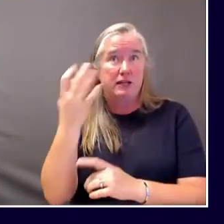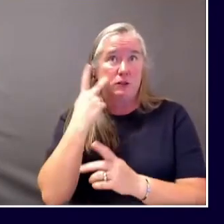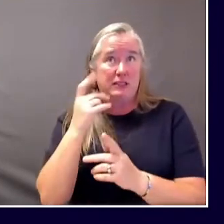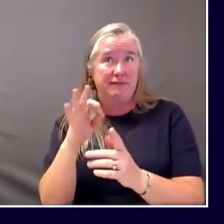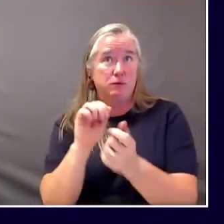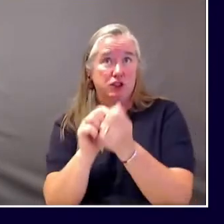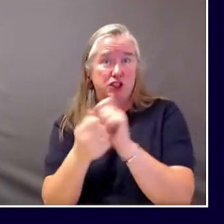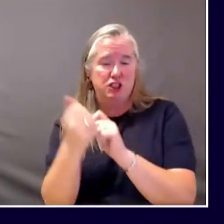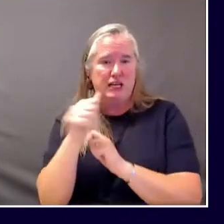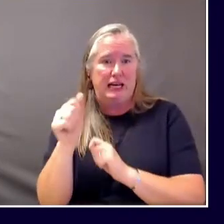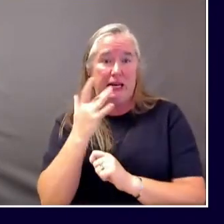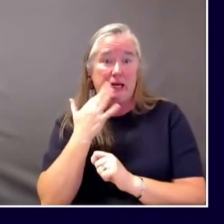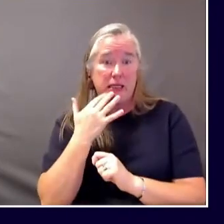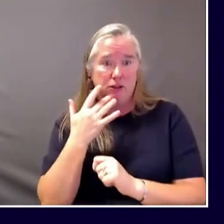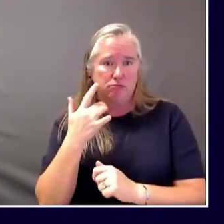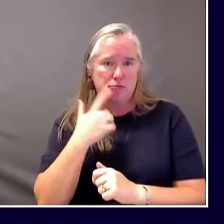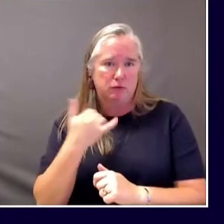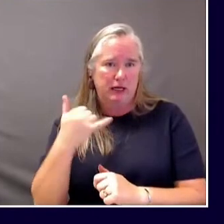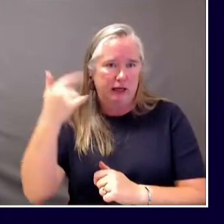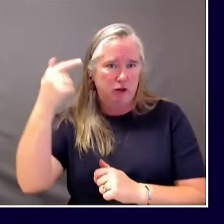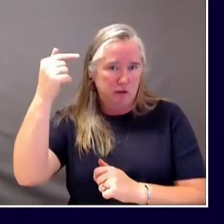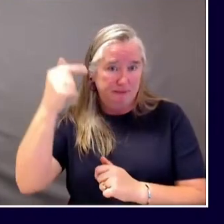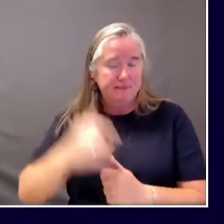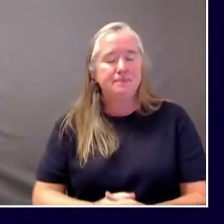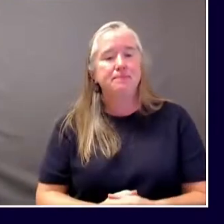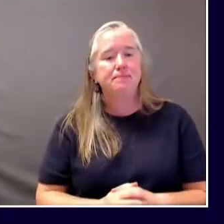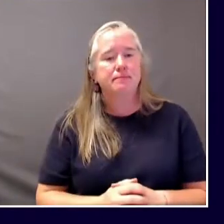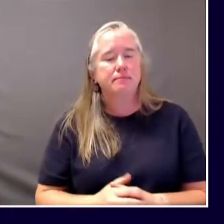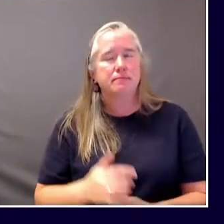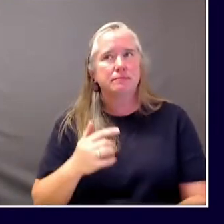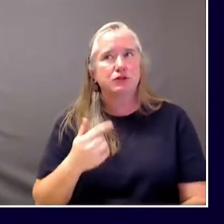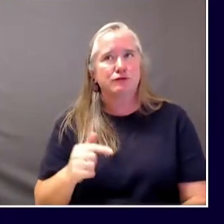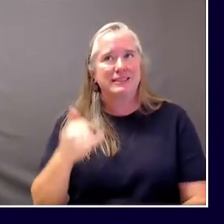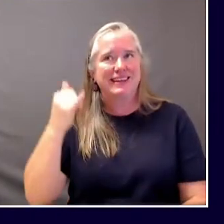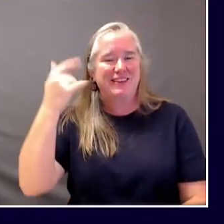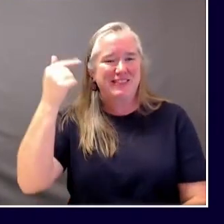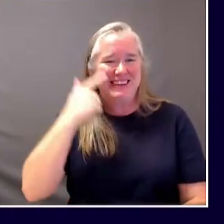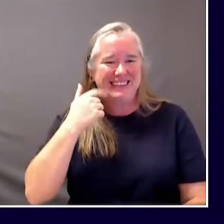education website on Friday